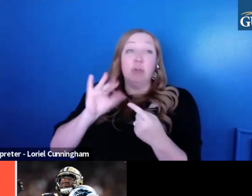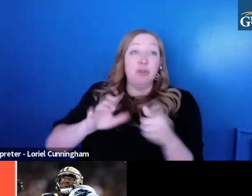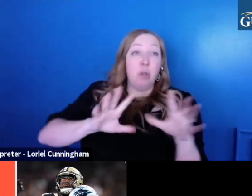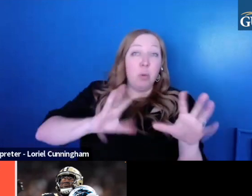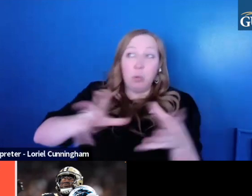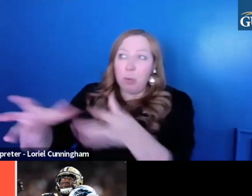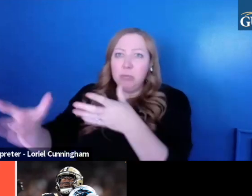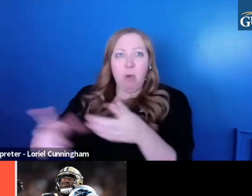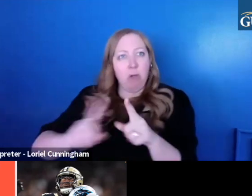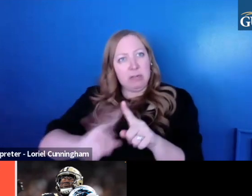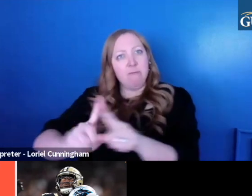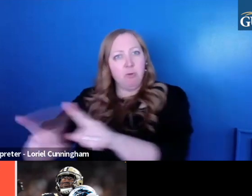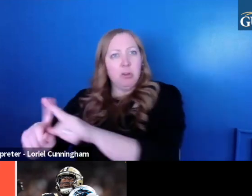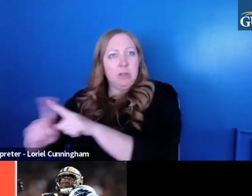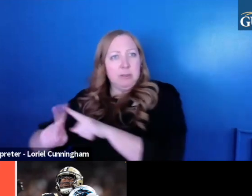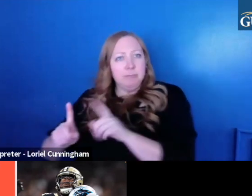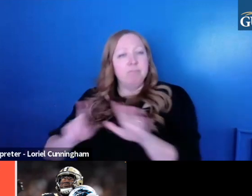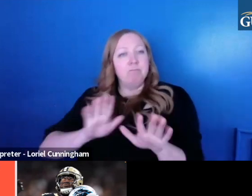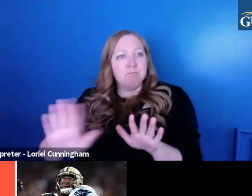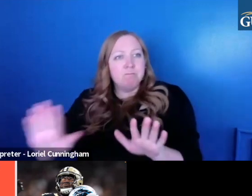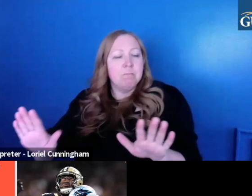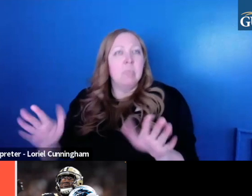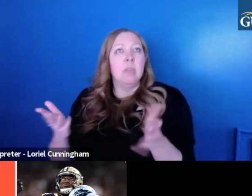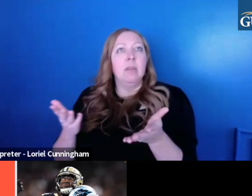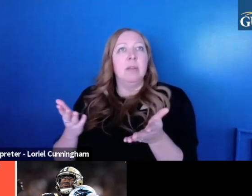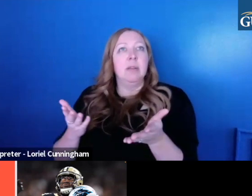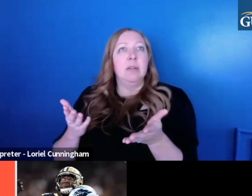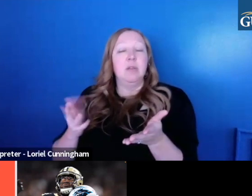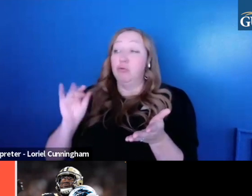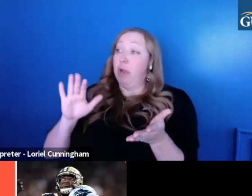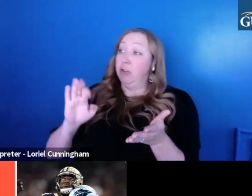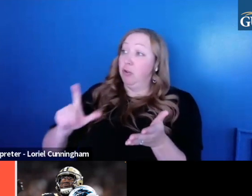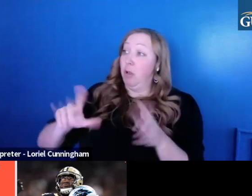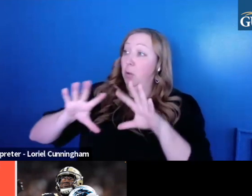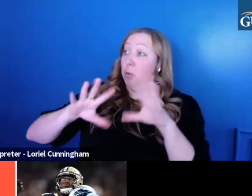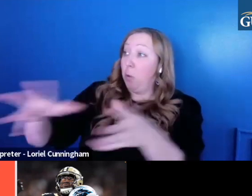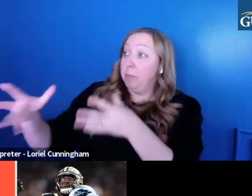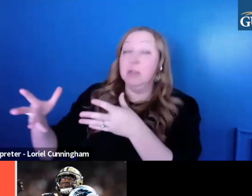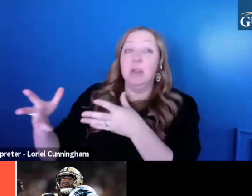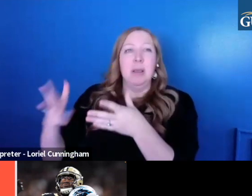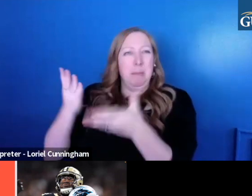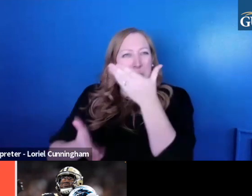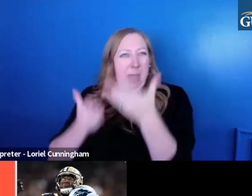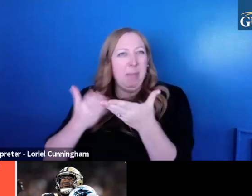racial groups in the types of measures that we have around health.